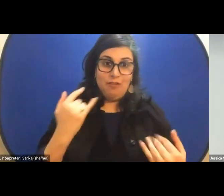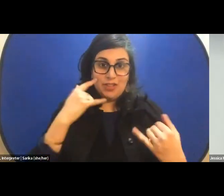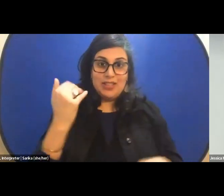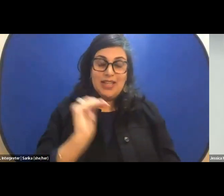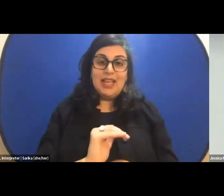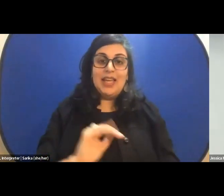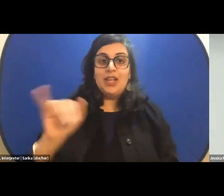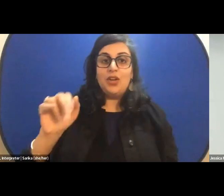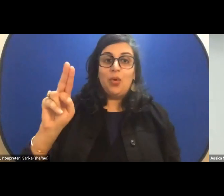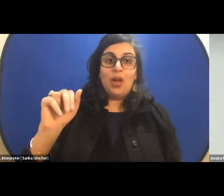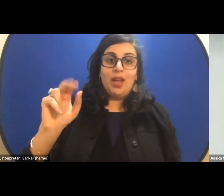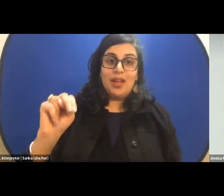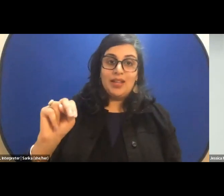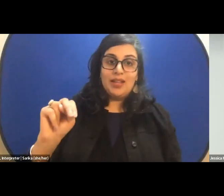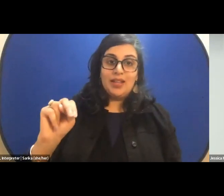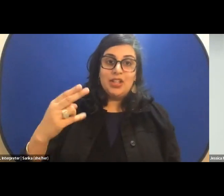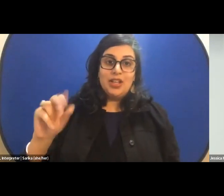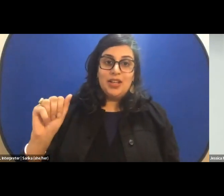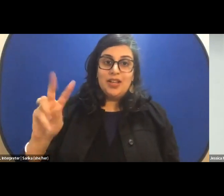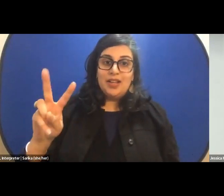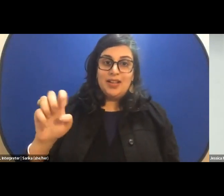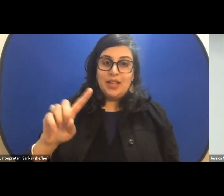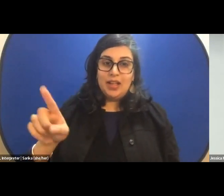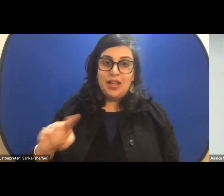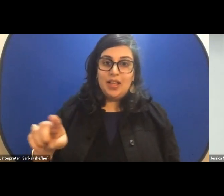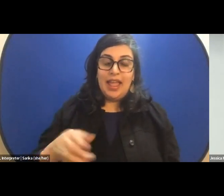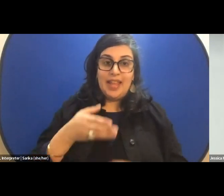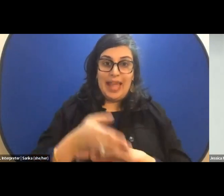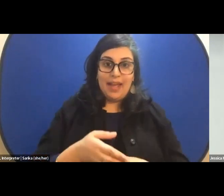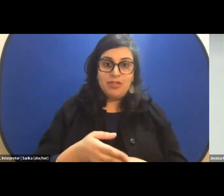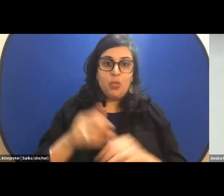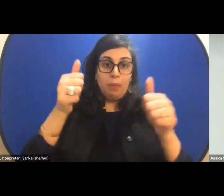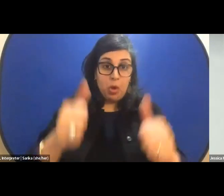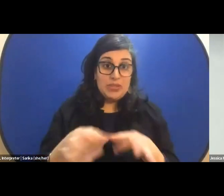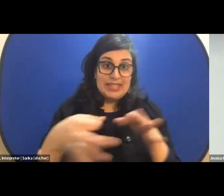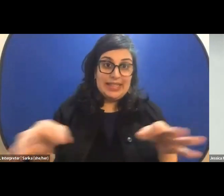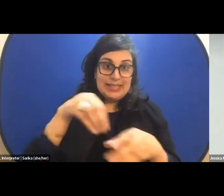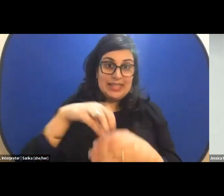of yourself. And last but not least , our final speaker is Juan Chavez. And